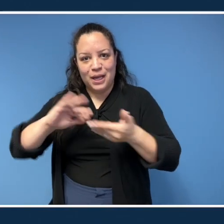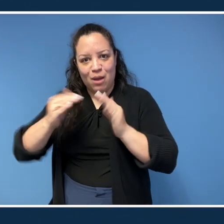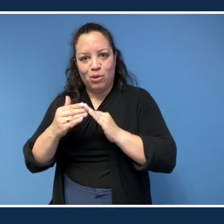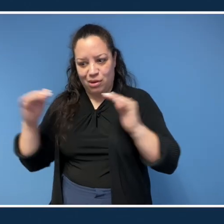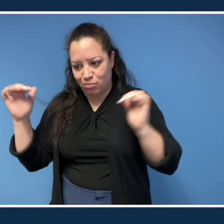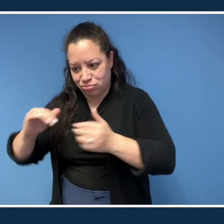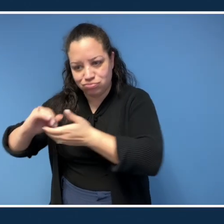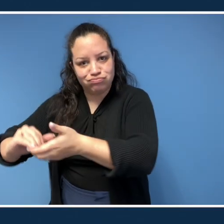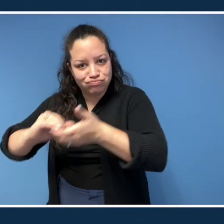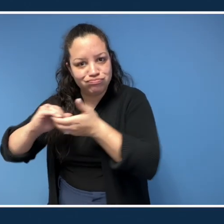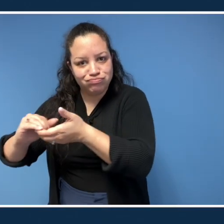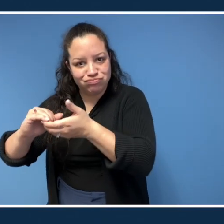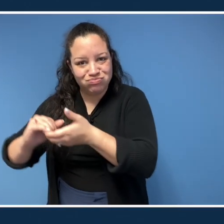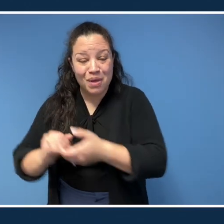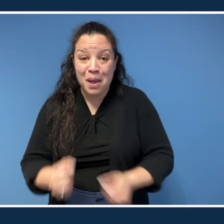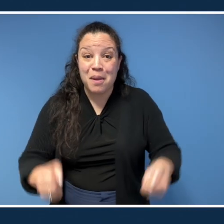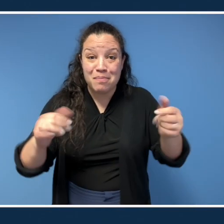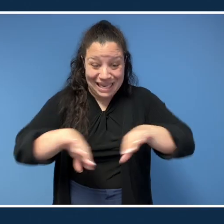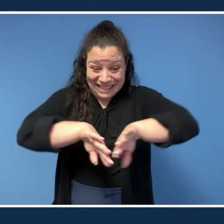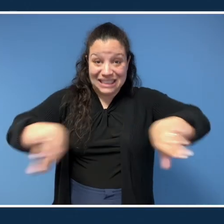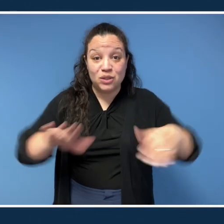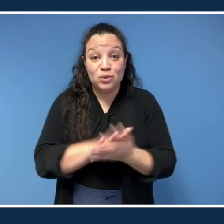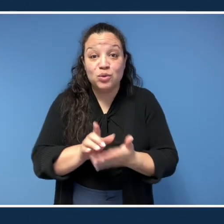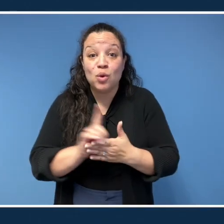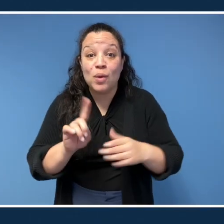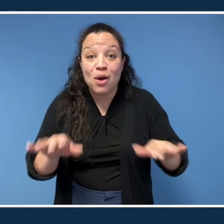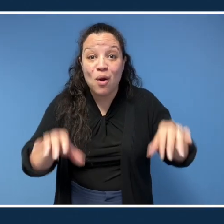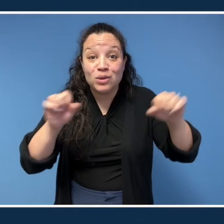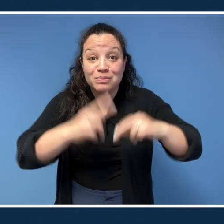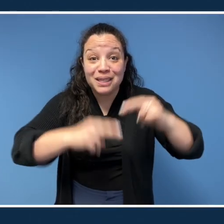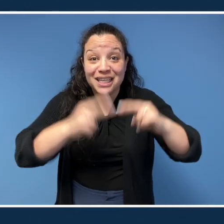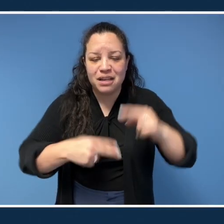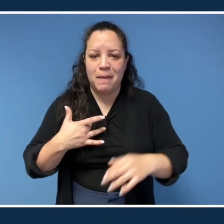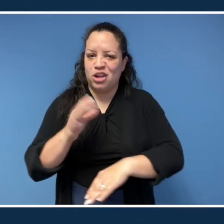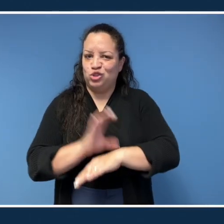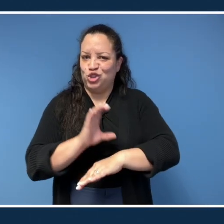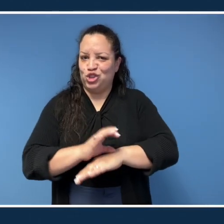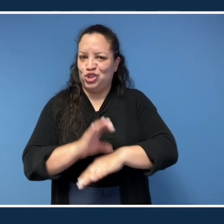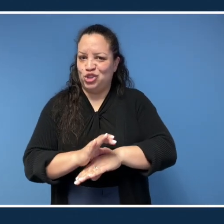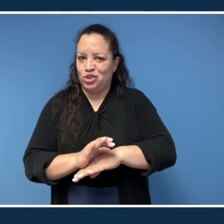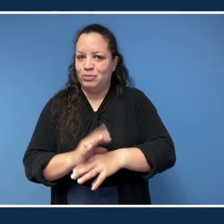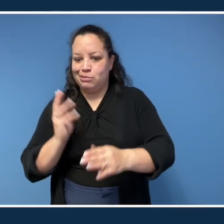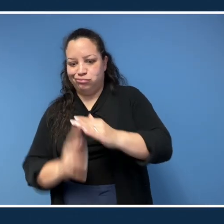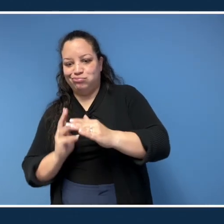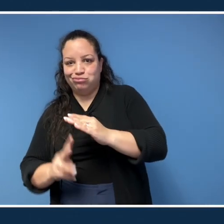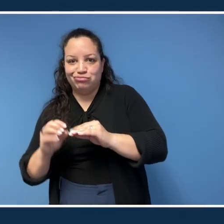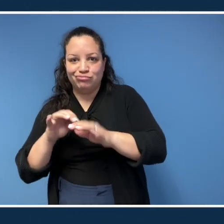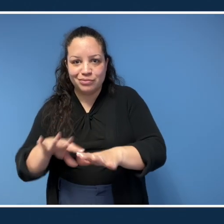And a lot of those segregated schools were in the churches, of course, and, and, and these communities. So it's really interesting in that sense.